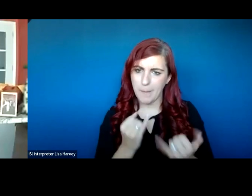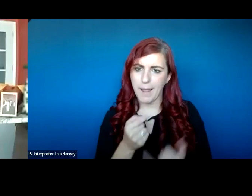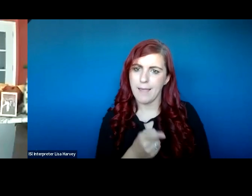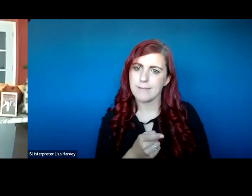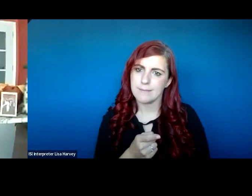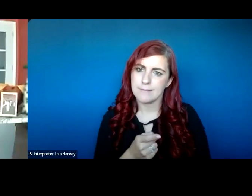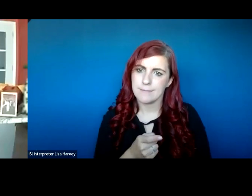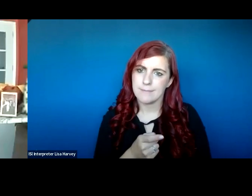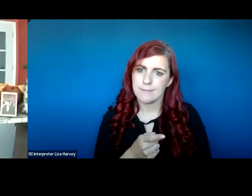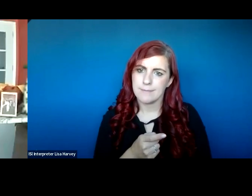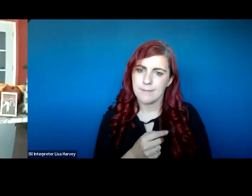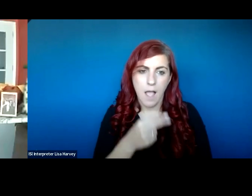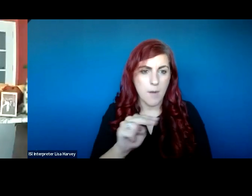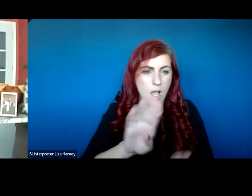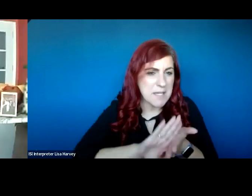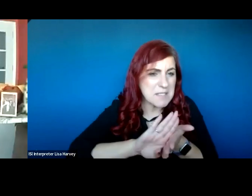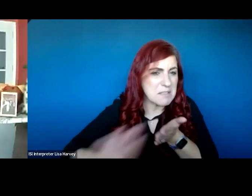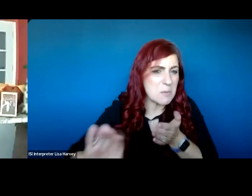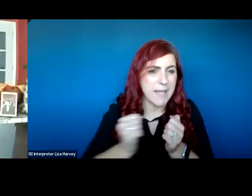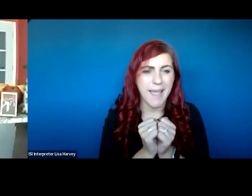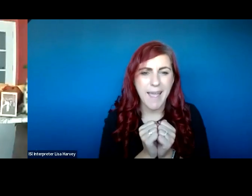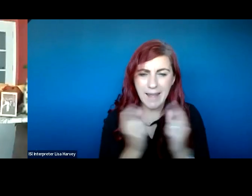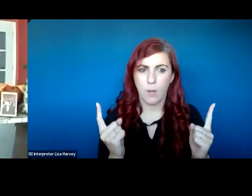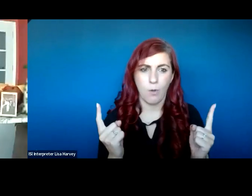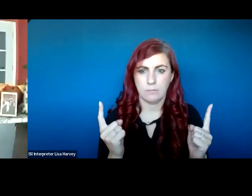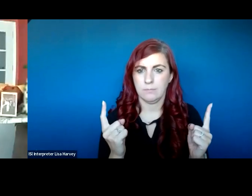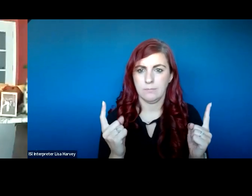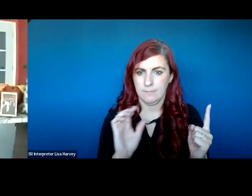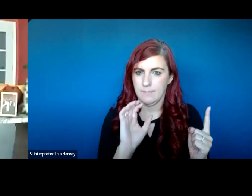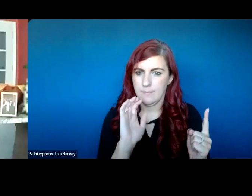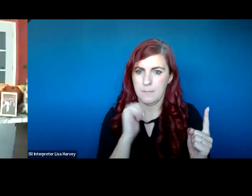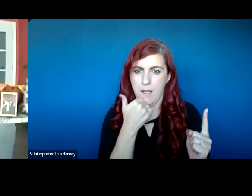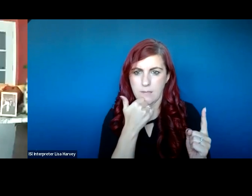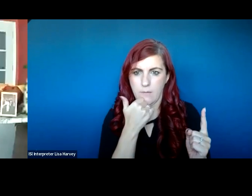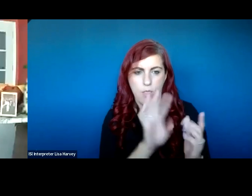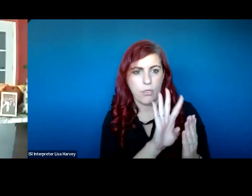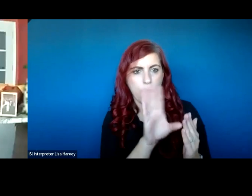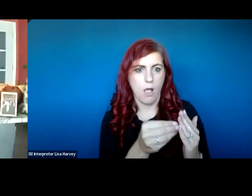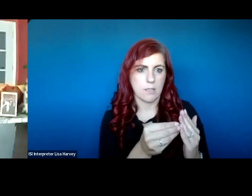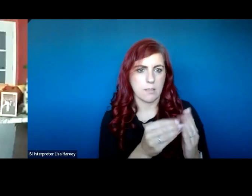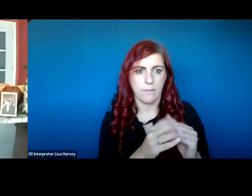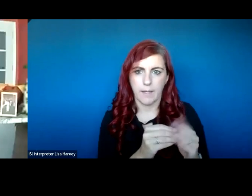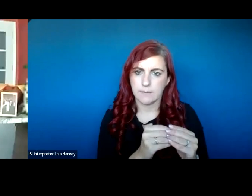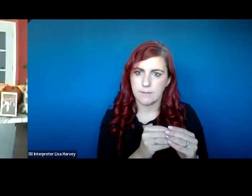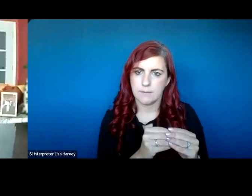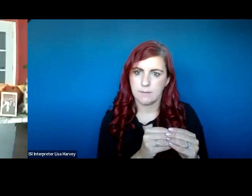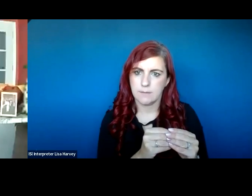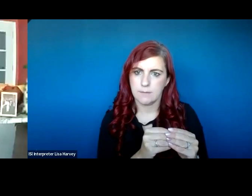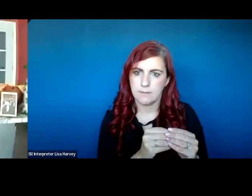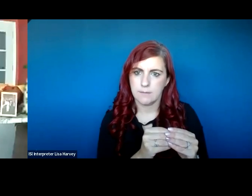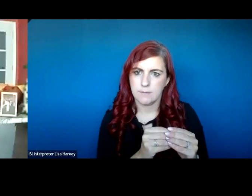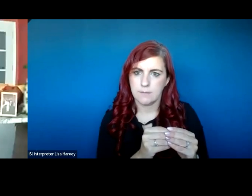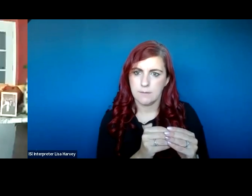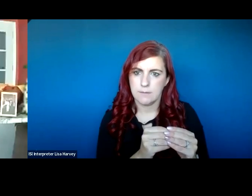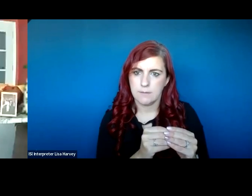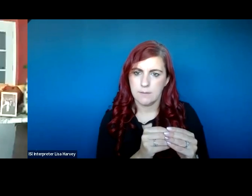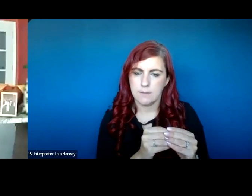I'm not excluding anybody because of the cost of things, and I tell you, I've had